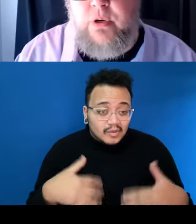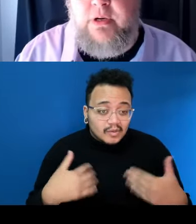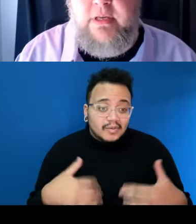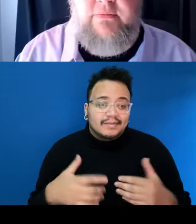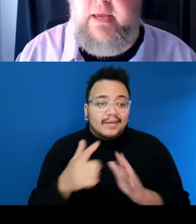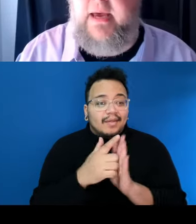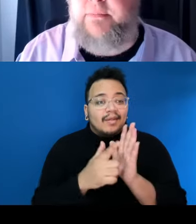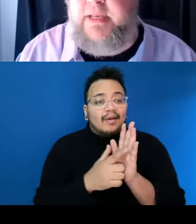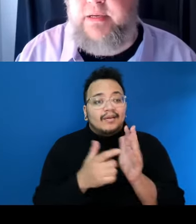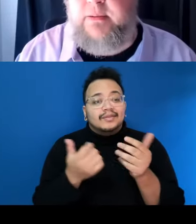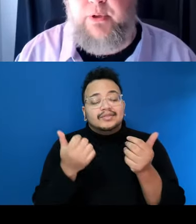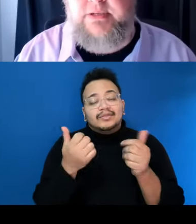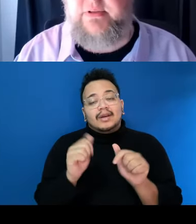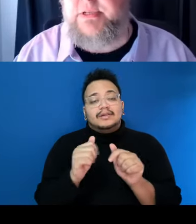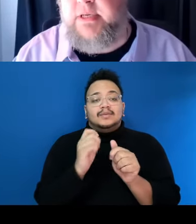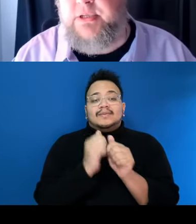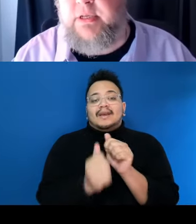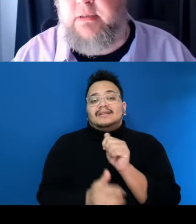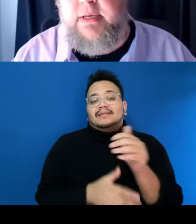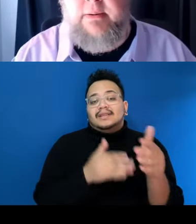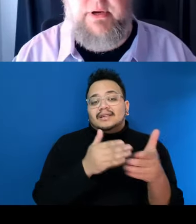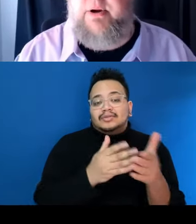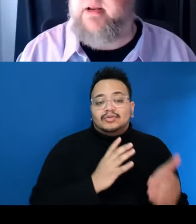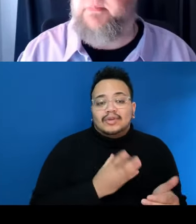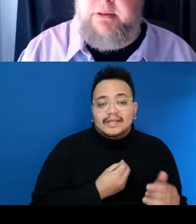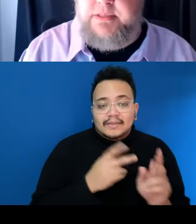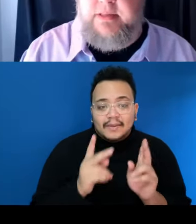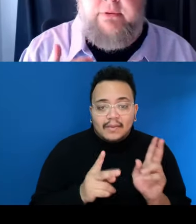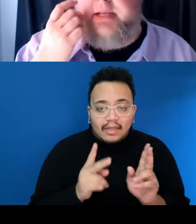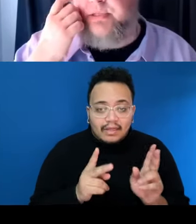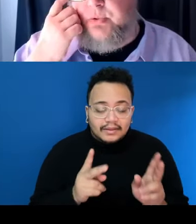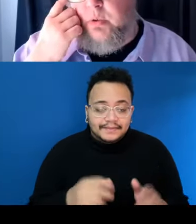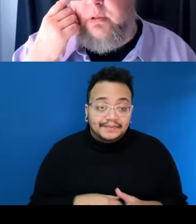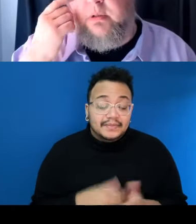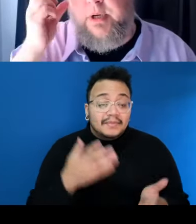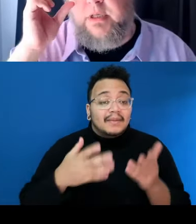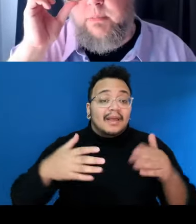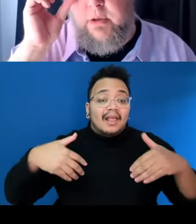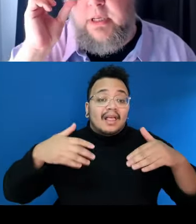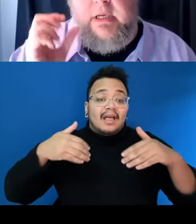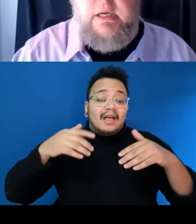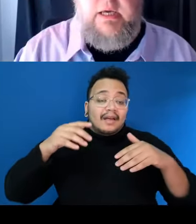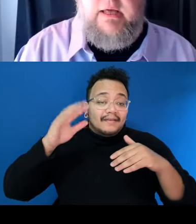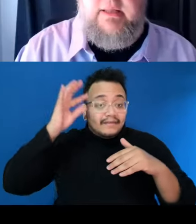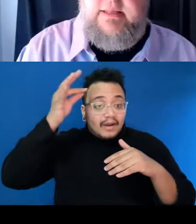or even if they haven't made it to the point of legislation, but are at a policy level, at a school or in a community,